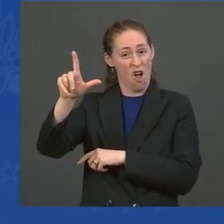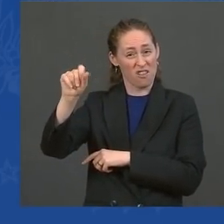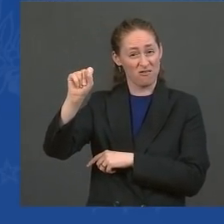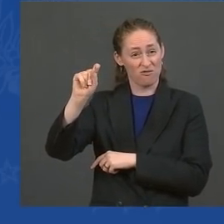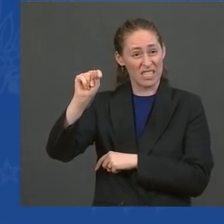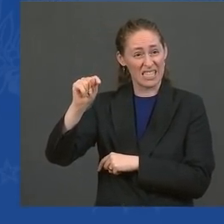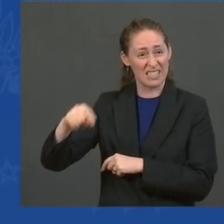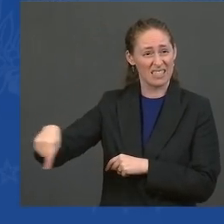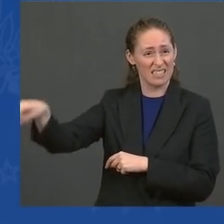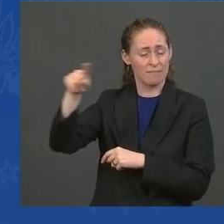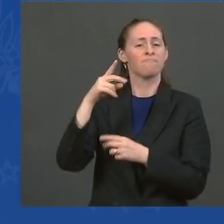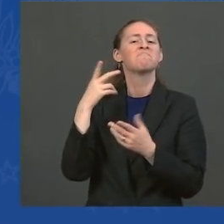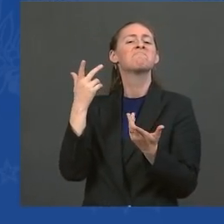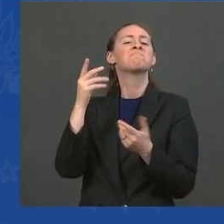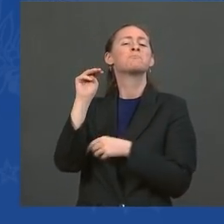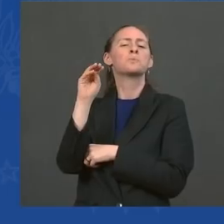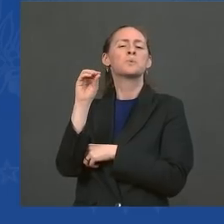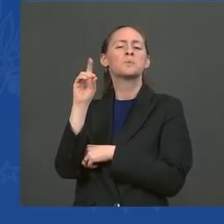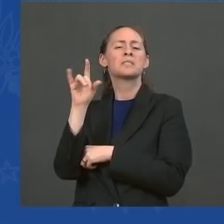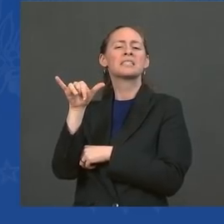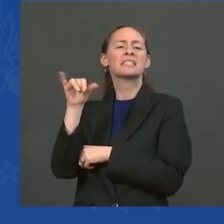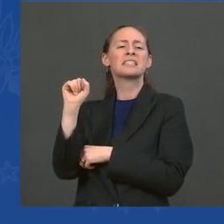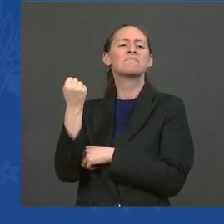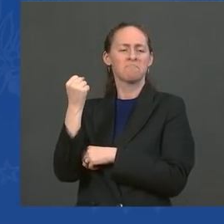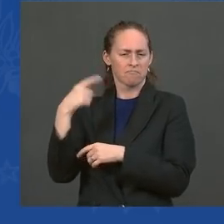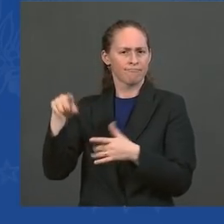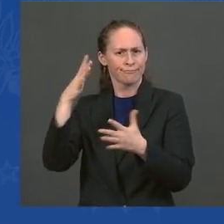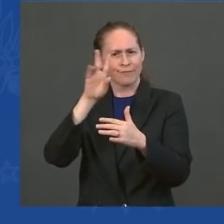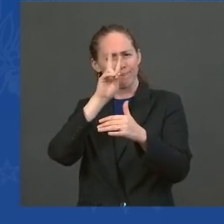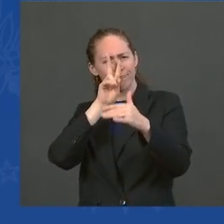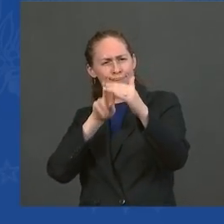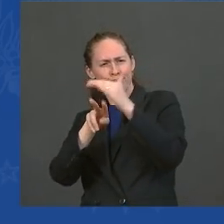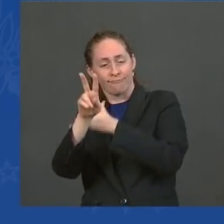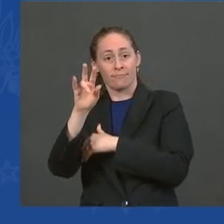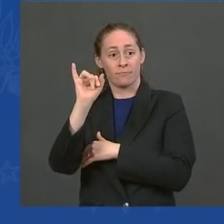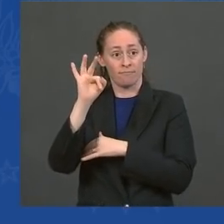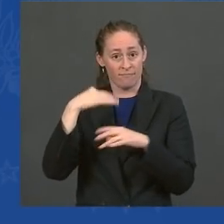projected that the investments in these bills could help our economy create an additional